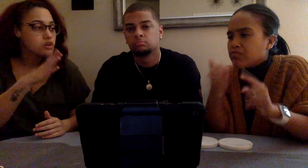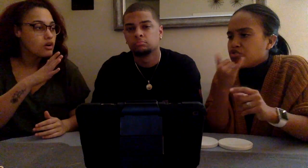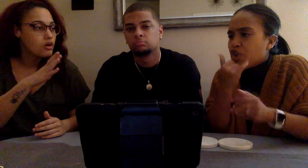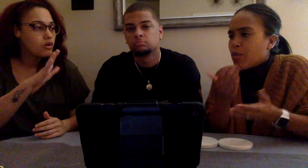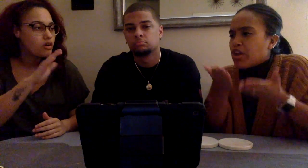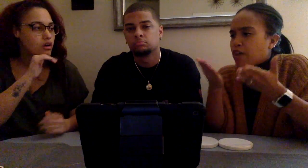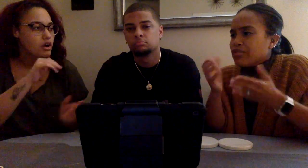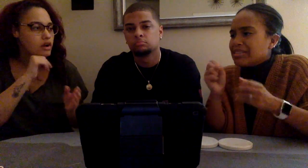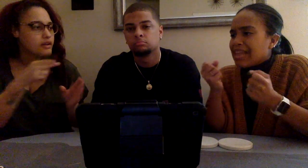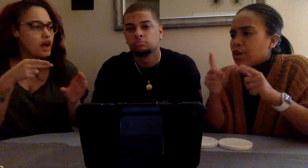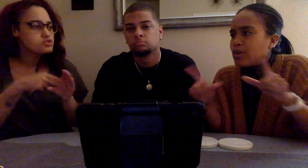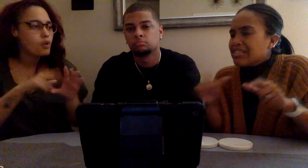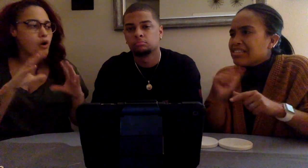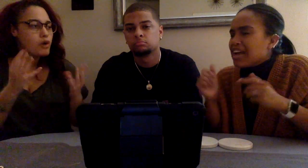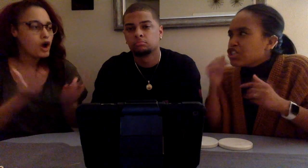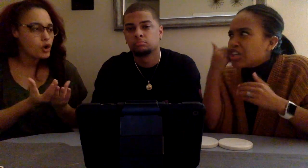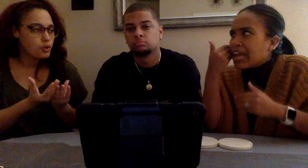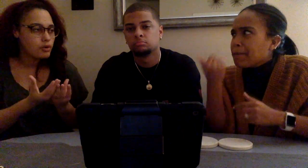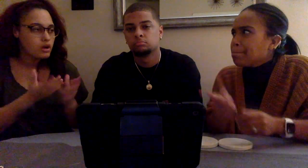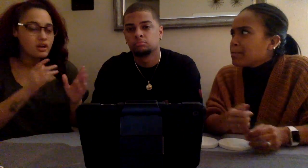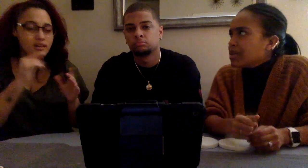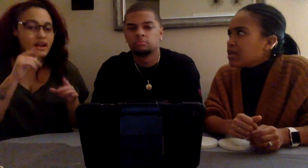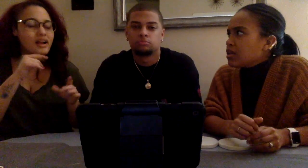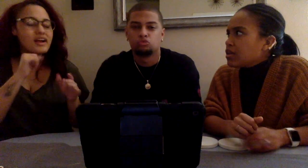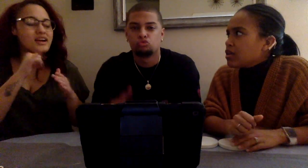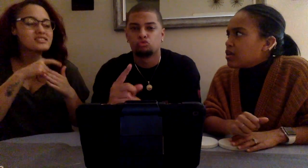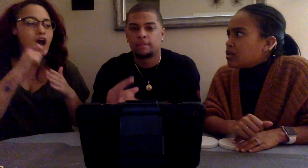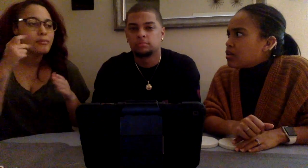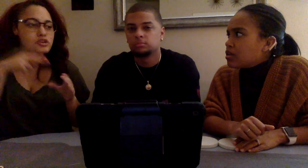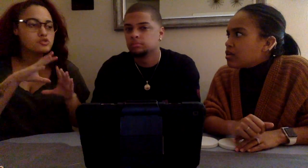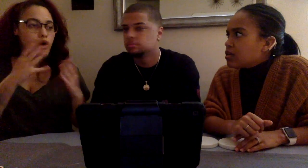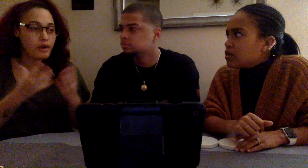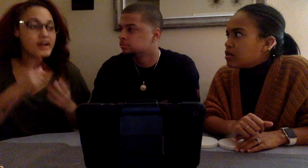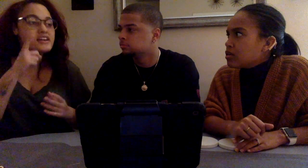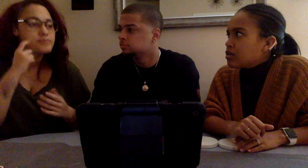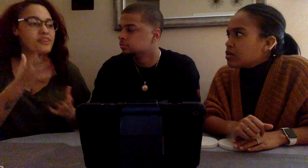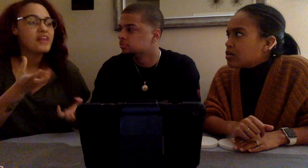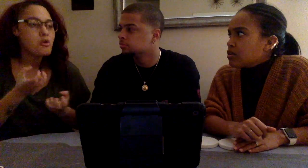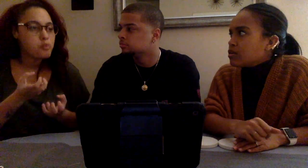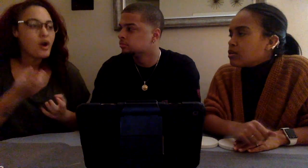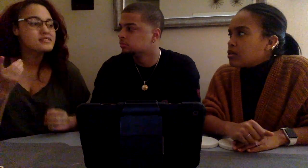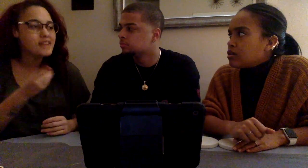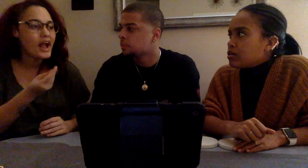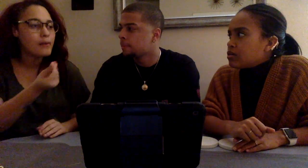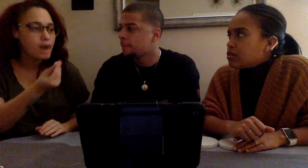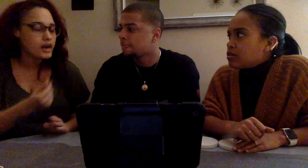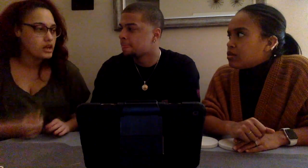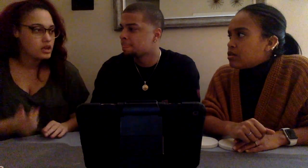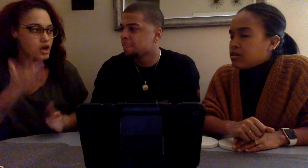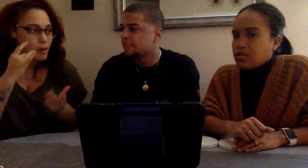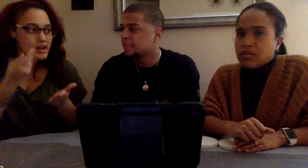What's wrong with recommending sign language? It's not a shame. Daisy: It's not about joining their world. It's because they want the damn money.